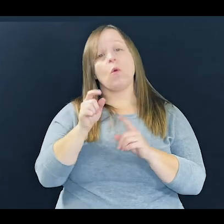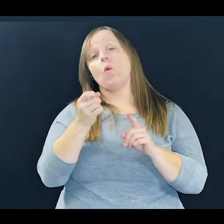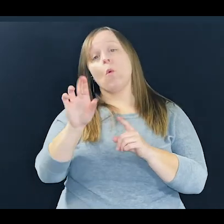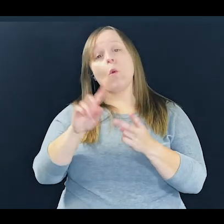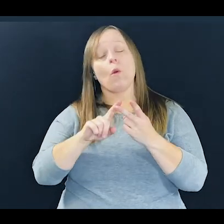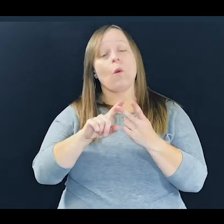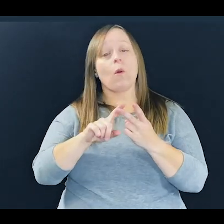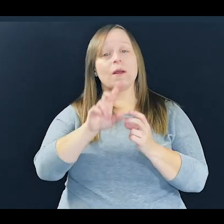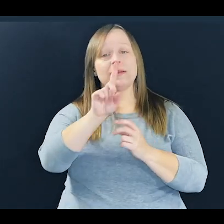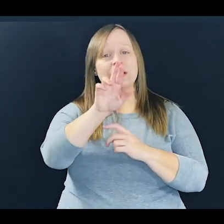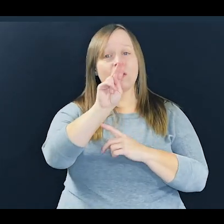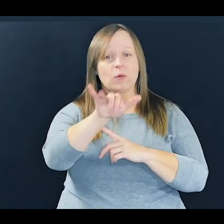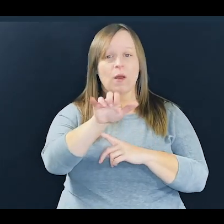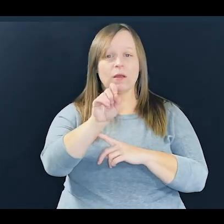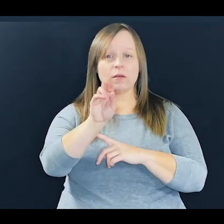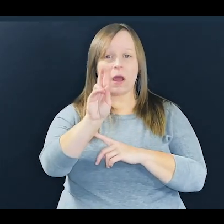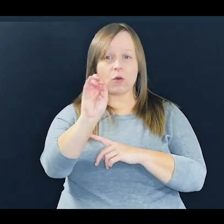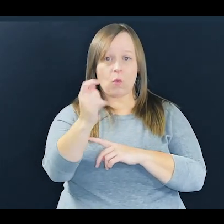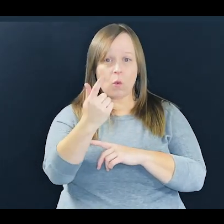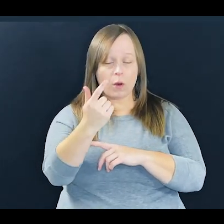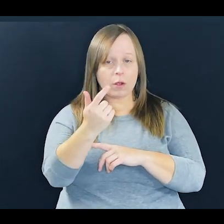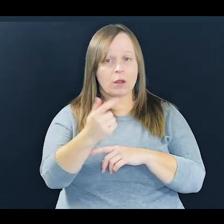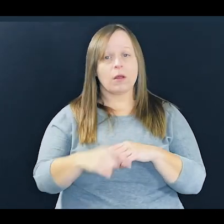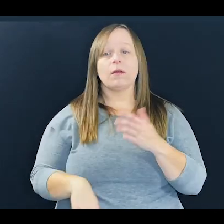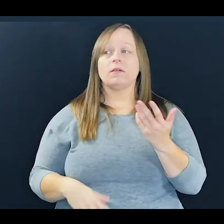You can also visit us at drny.org.